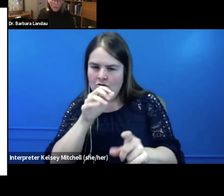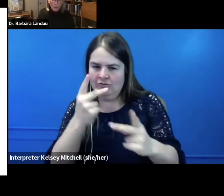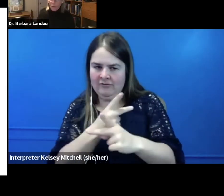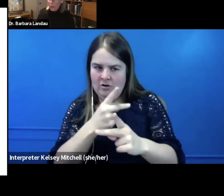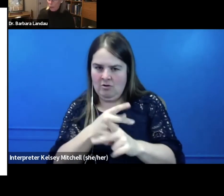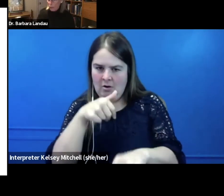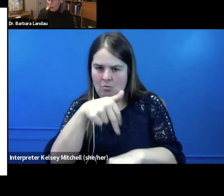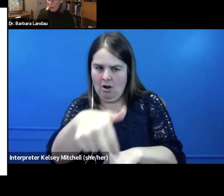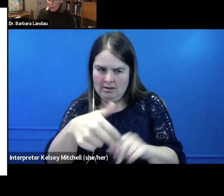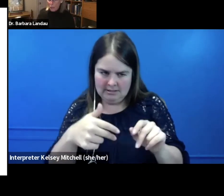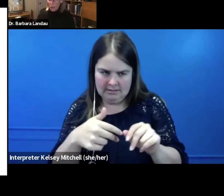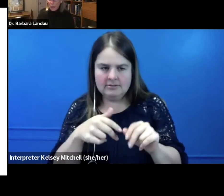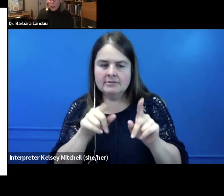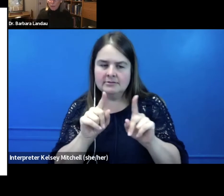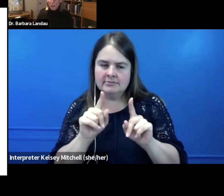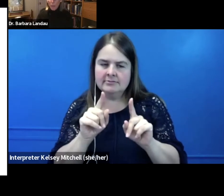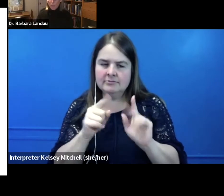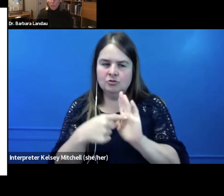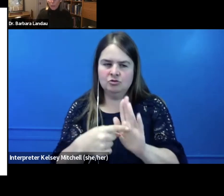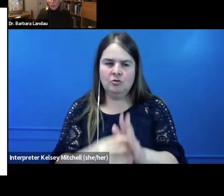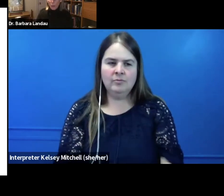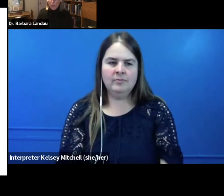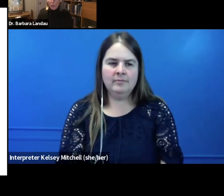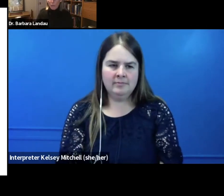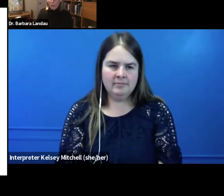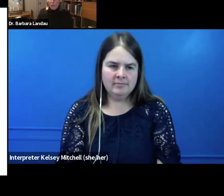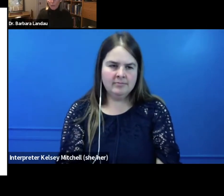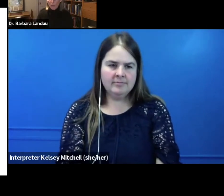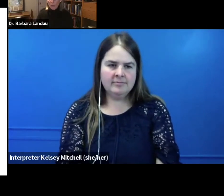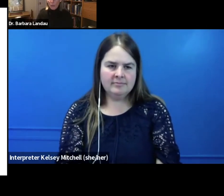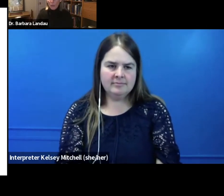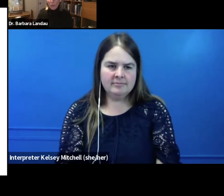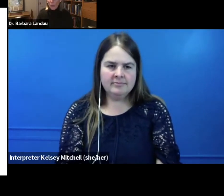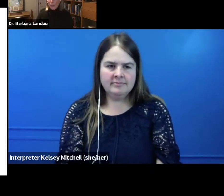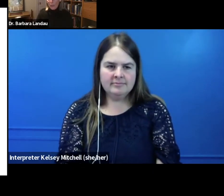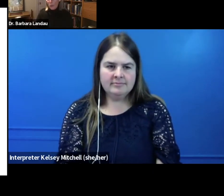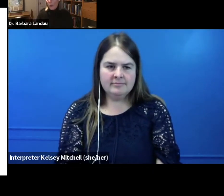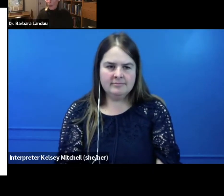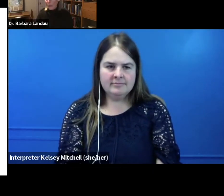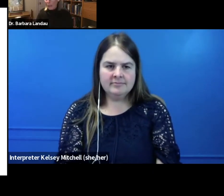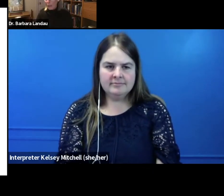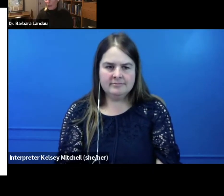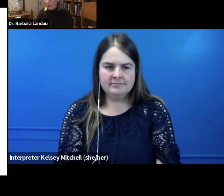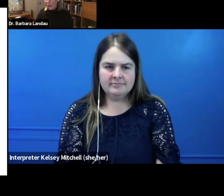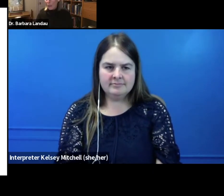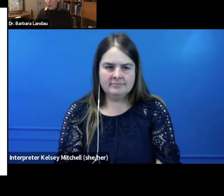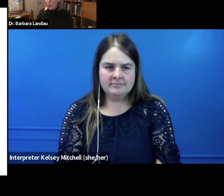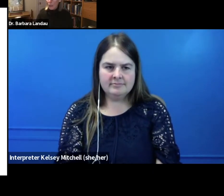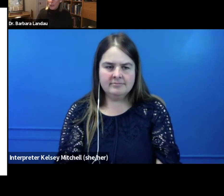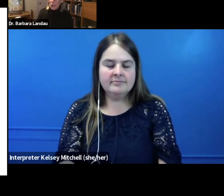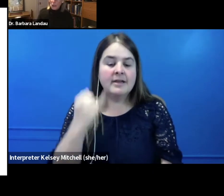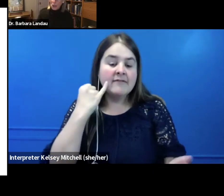the figure and its direction and here we go and depending on your viewing distance